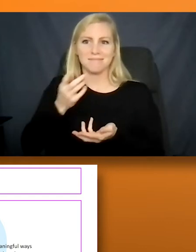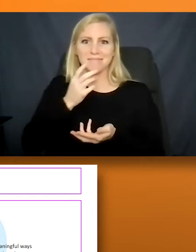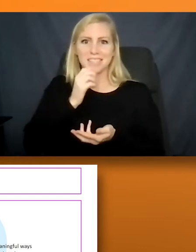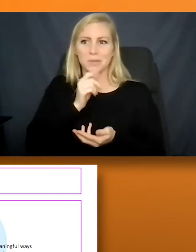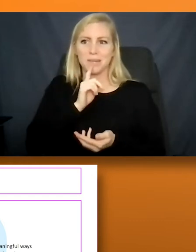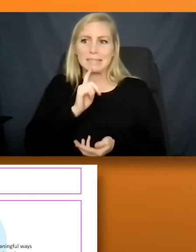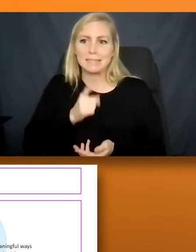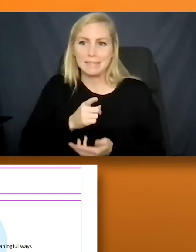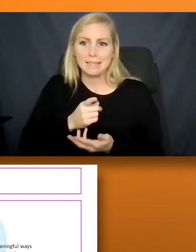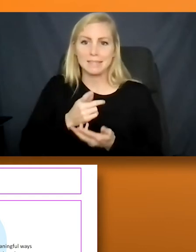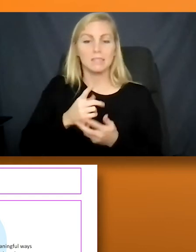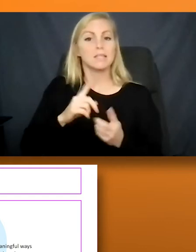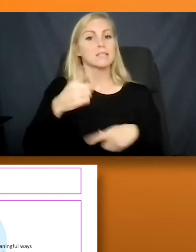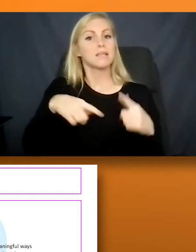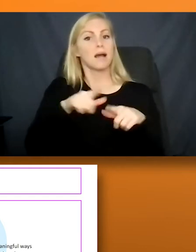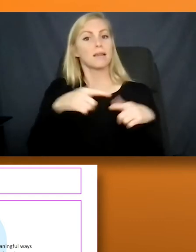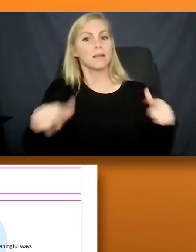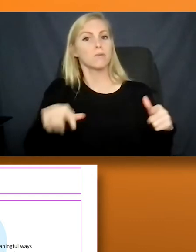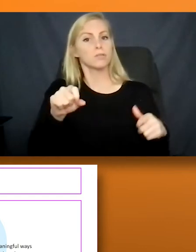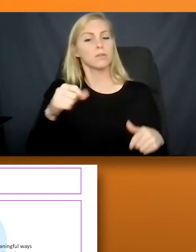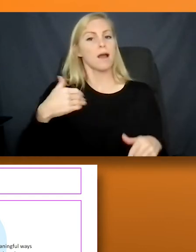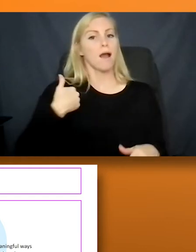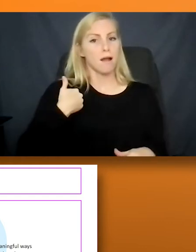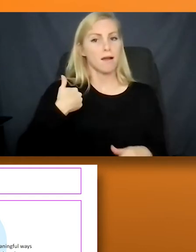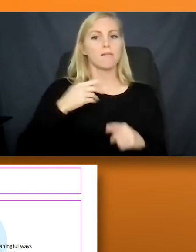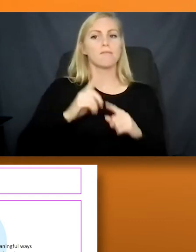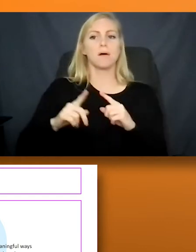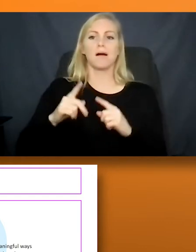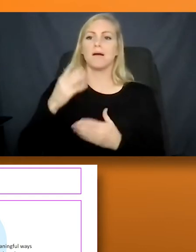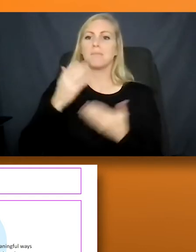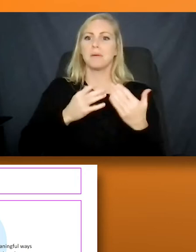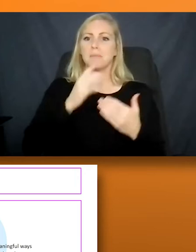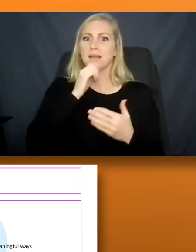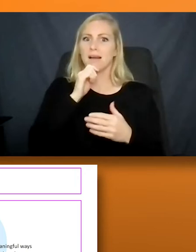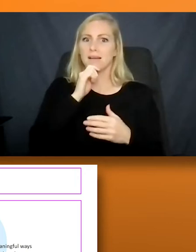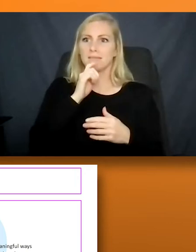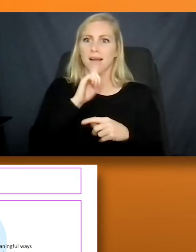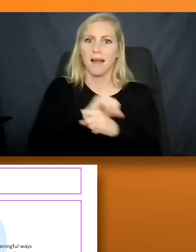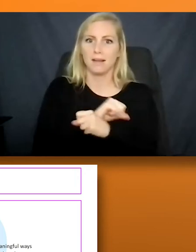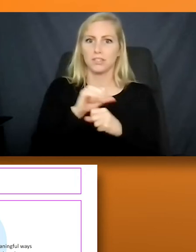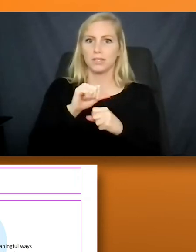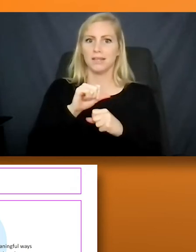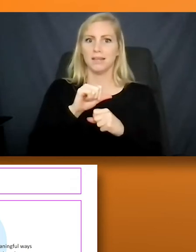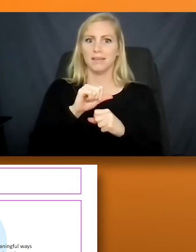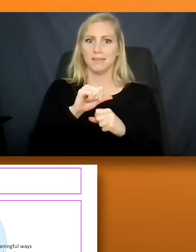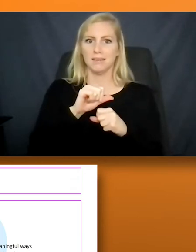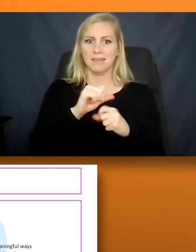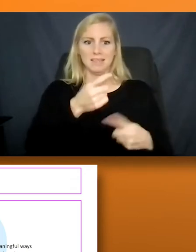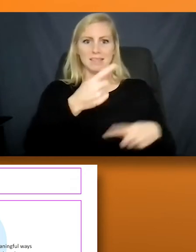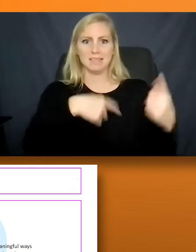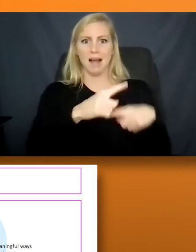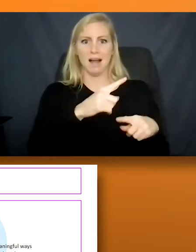they do exist in sign language, however, they may not actually be a lexical sign.